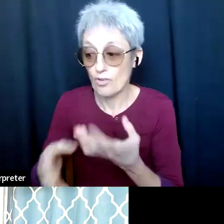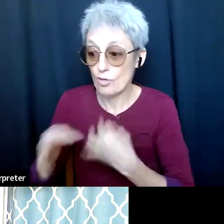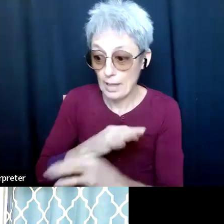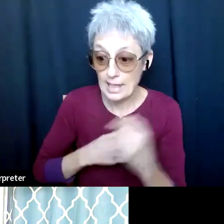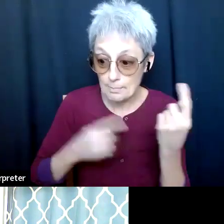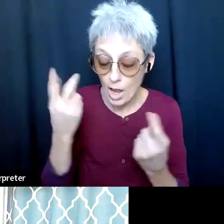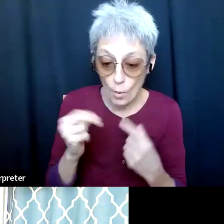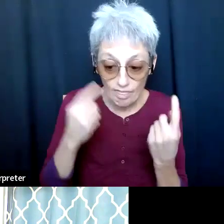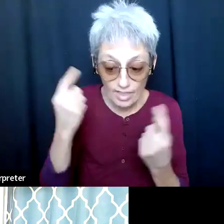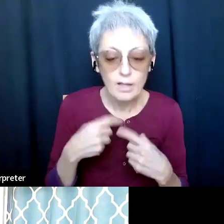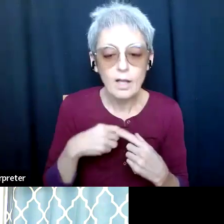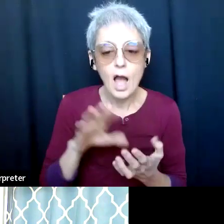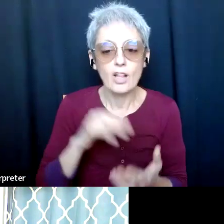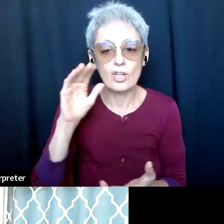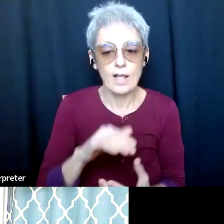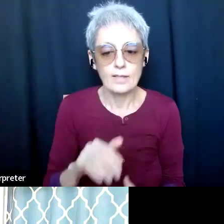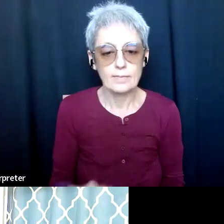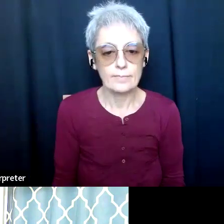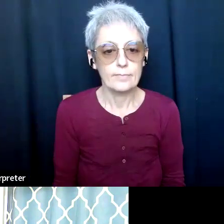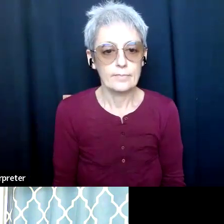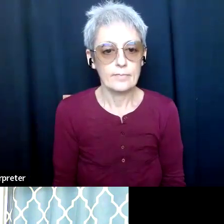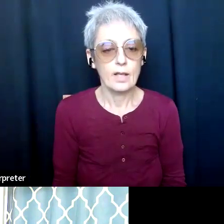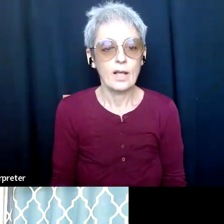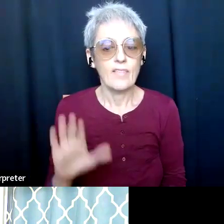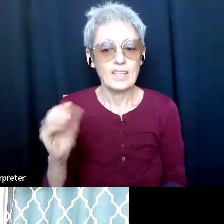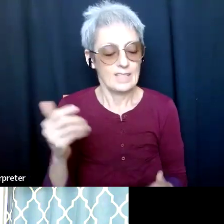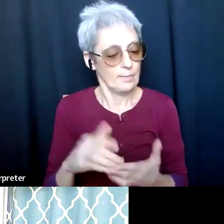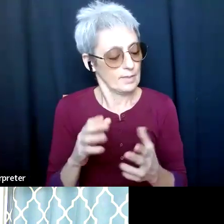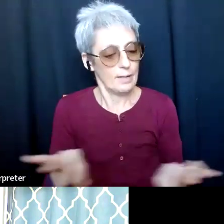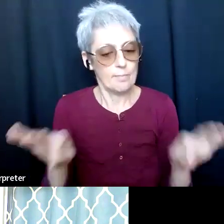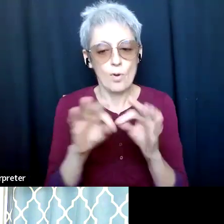of these numbers in a way that we shift them in time and put them on top of each other